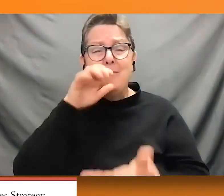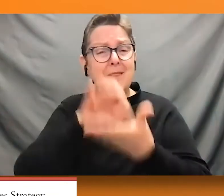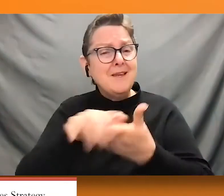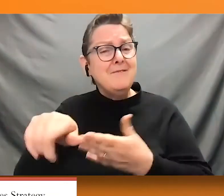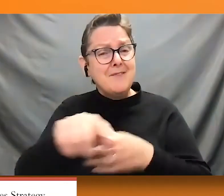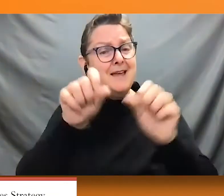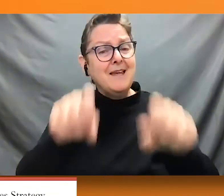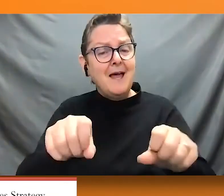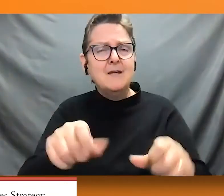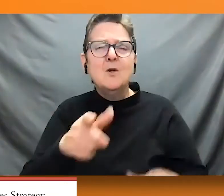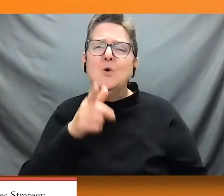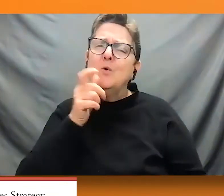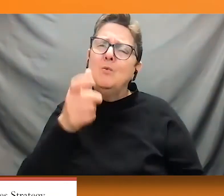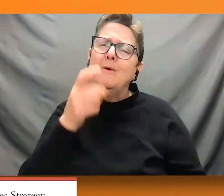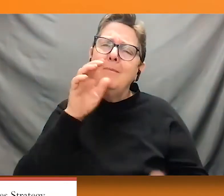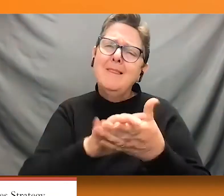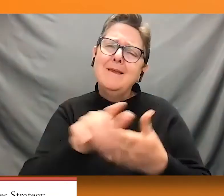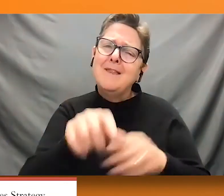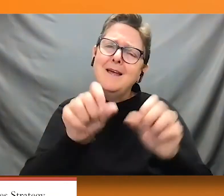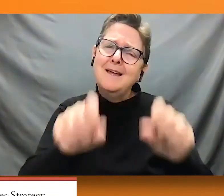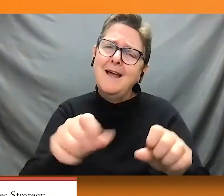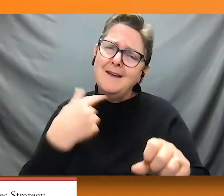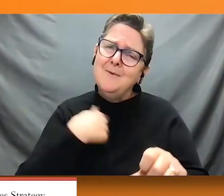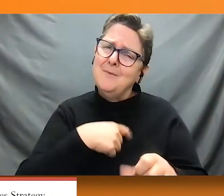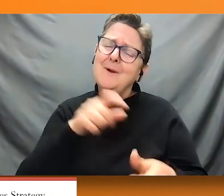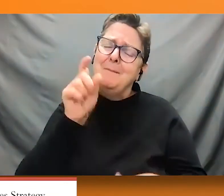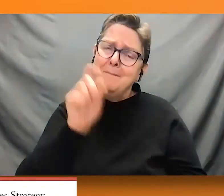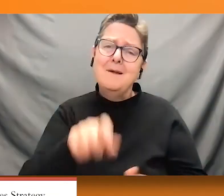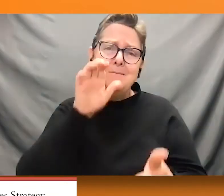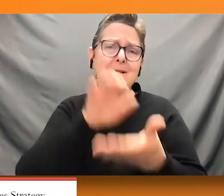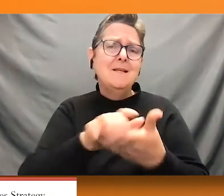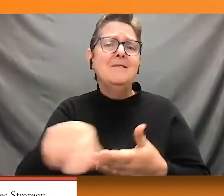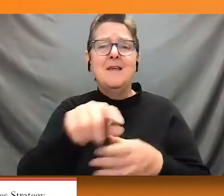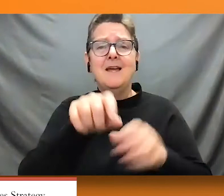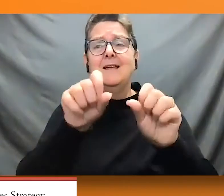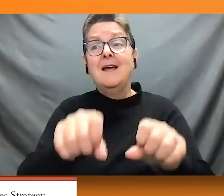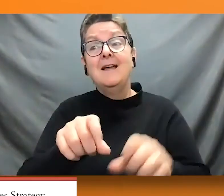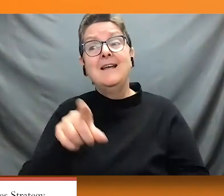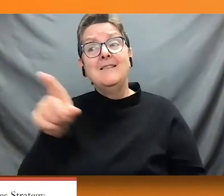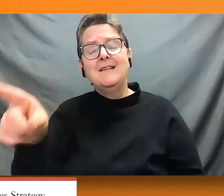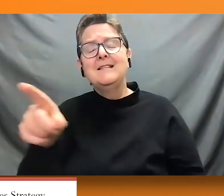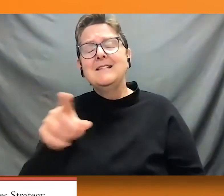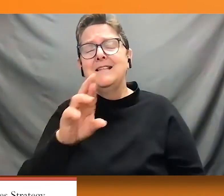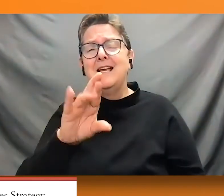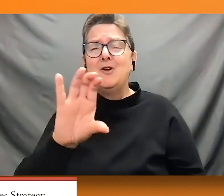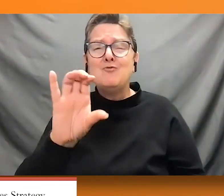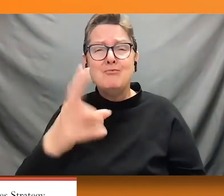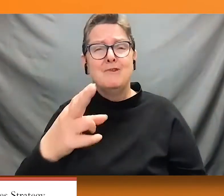who is going to? Yes, this is a complex strategy. But just imagine the richness of this strategy